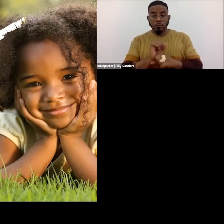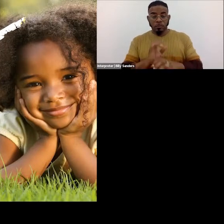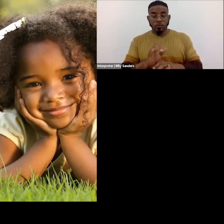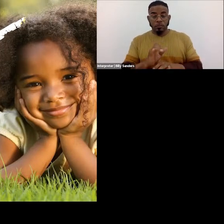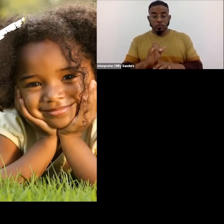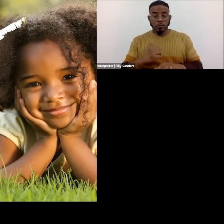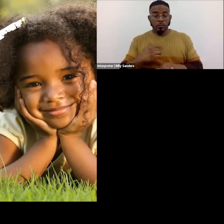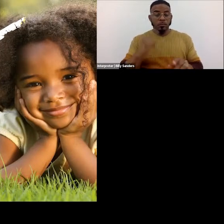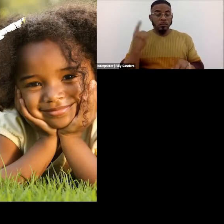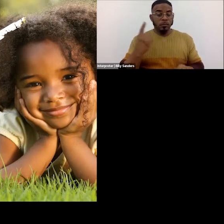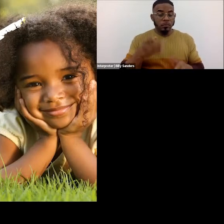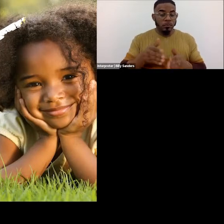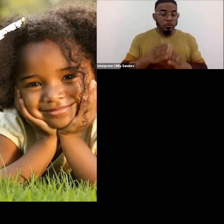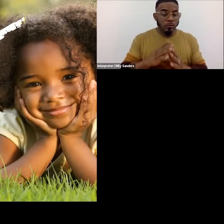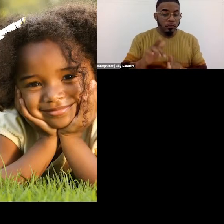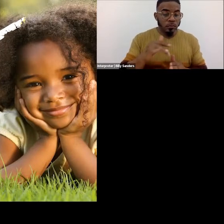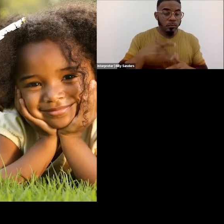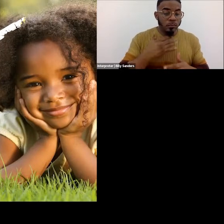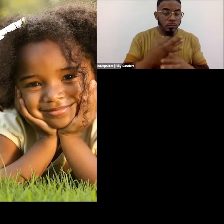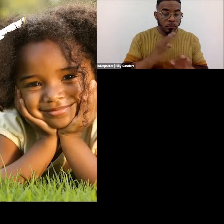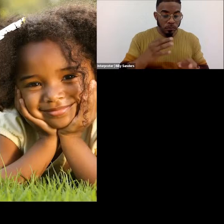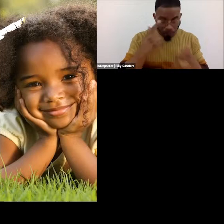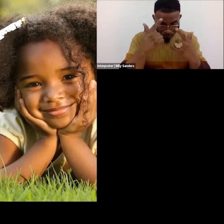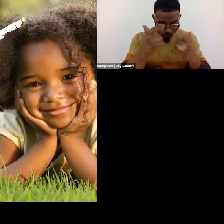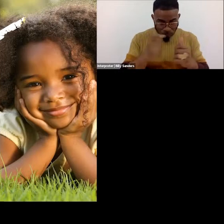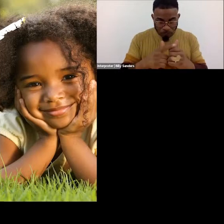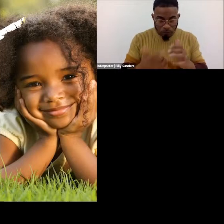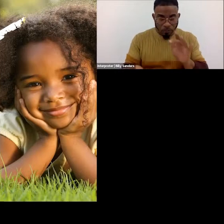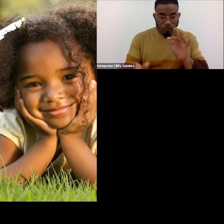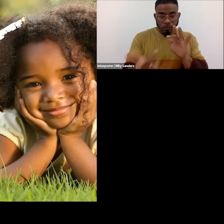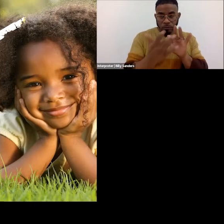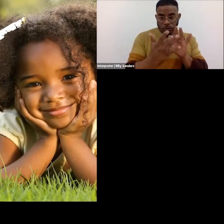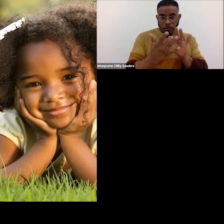we always ask that they feel free to reach out to us.